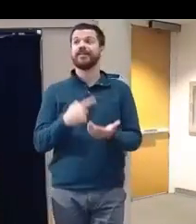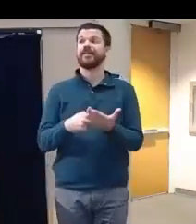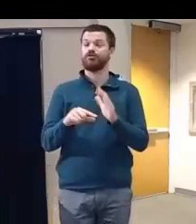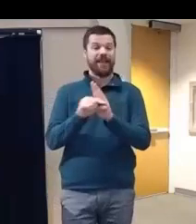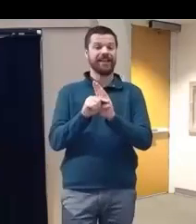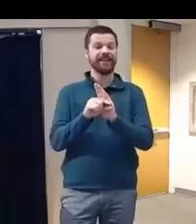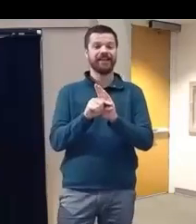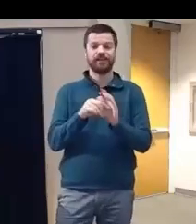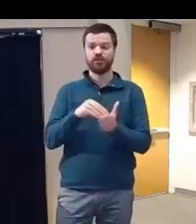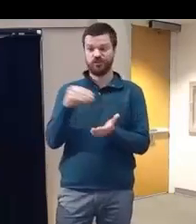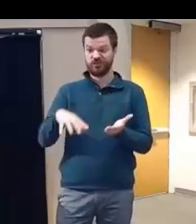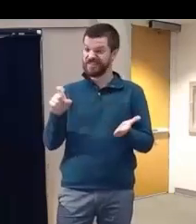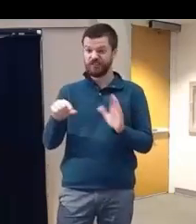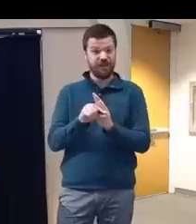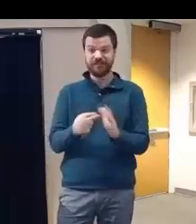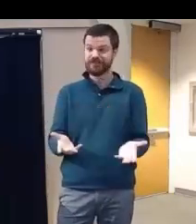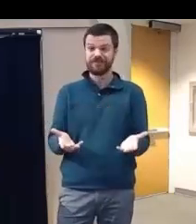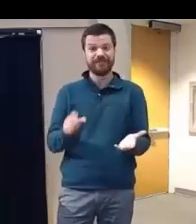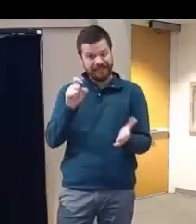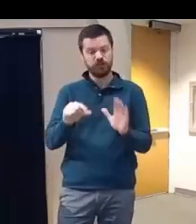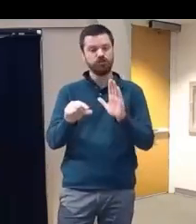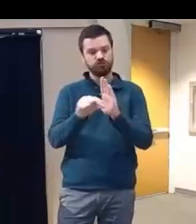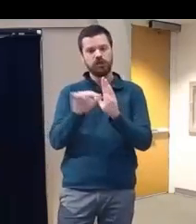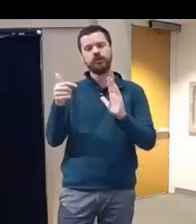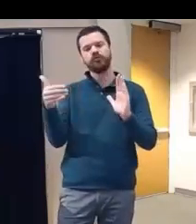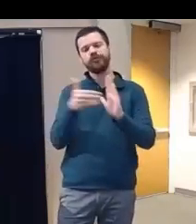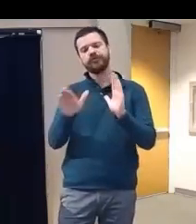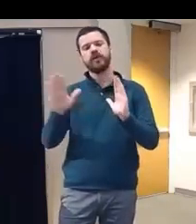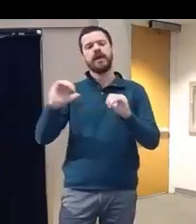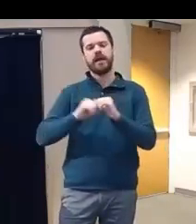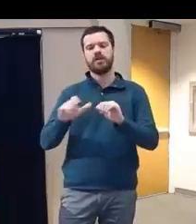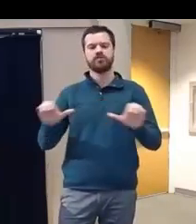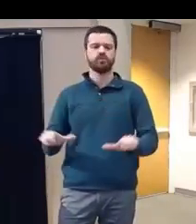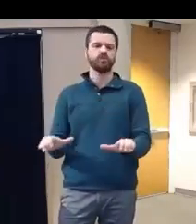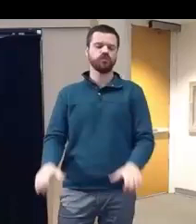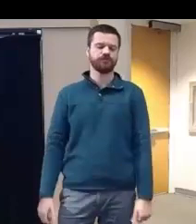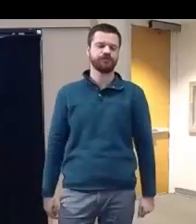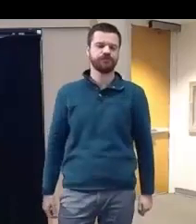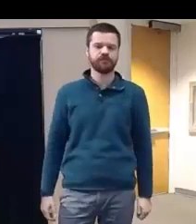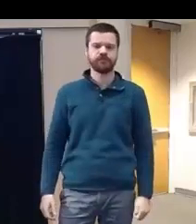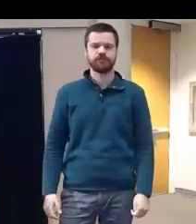students need grades and they need grades that reflect their performance and grades are super